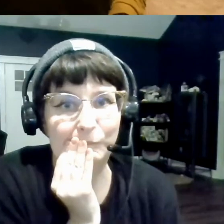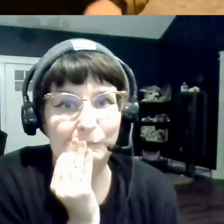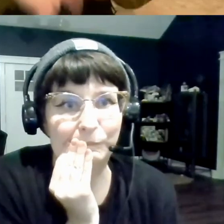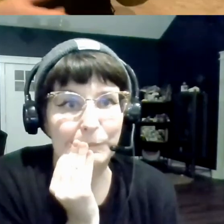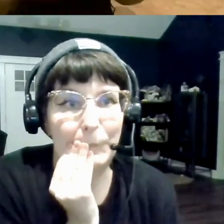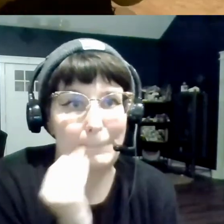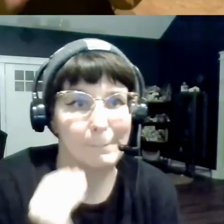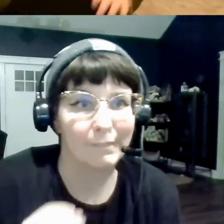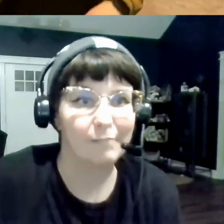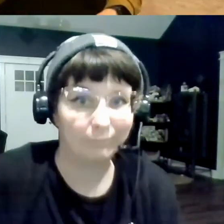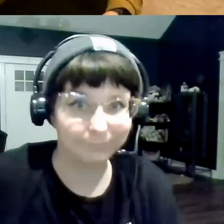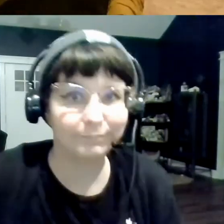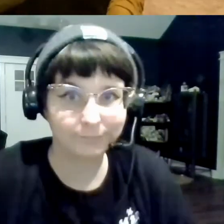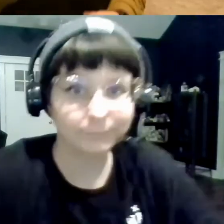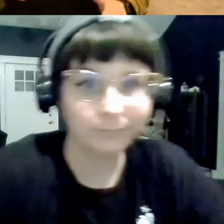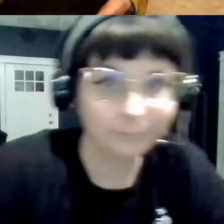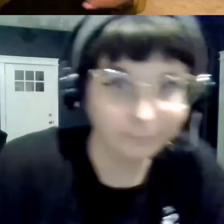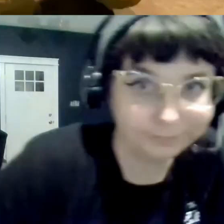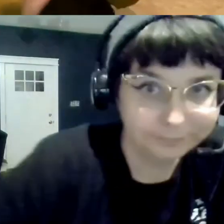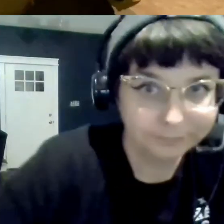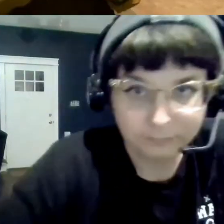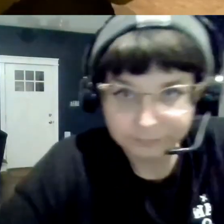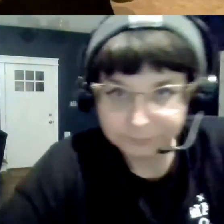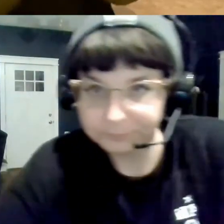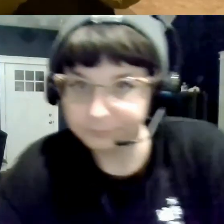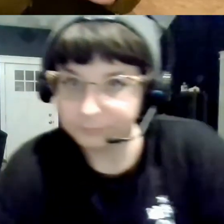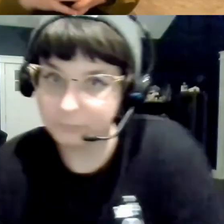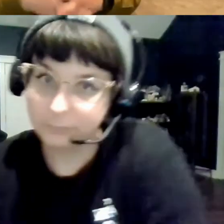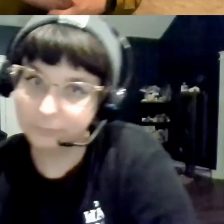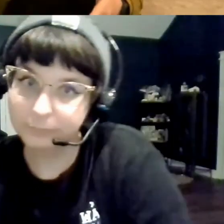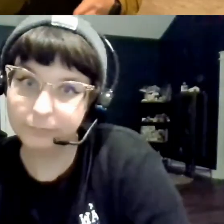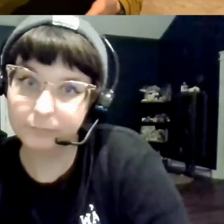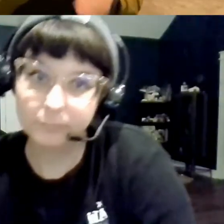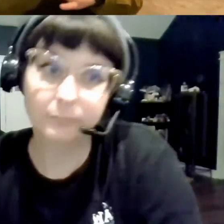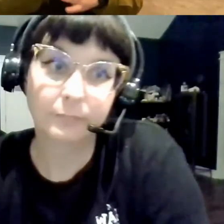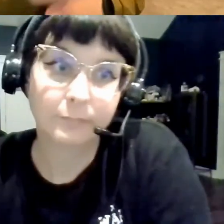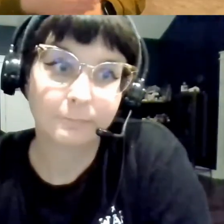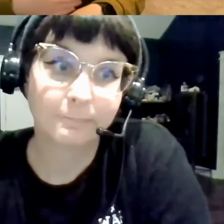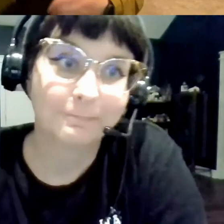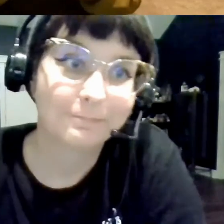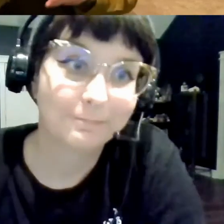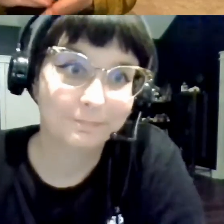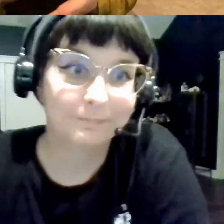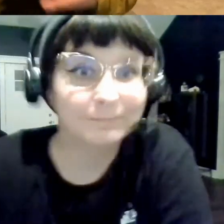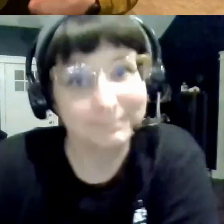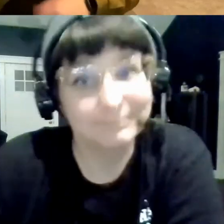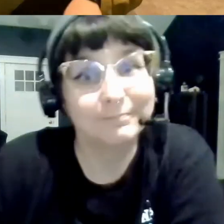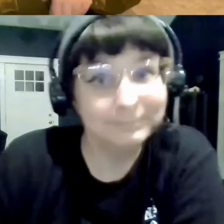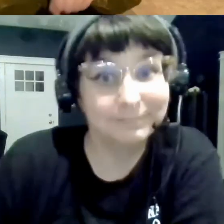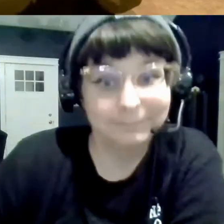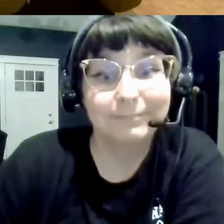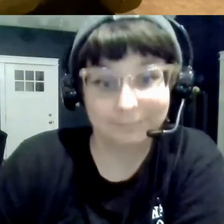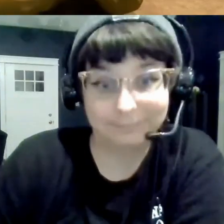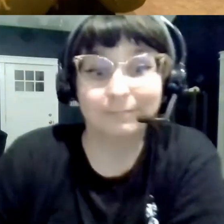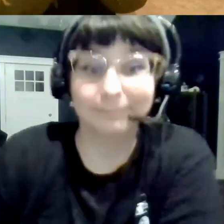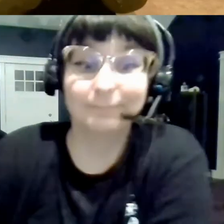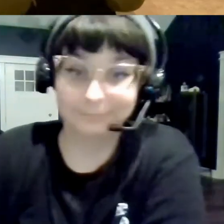We're always happy to help and share, and also learn, and maybe we can start working together on some of the strategies we talked about.